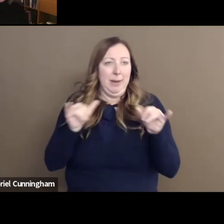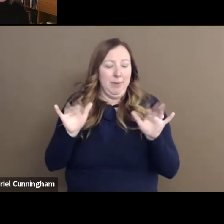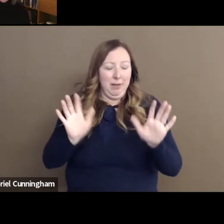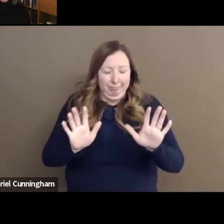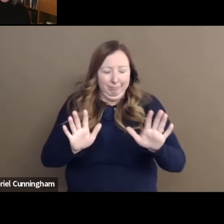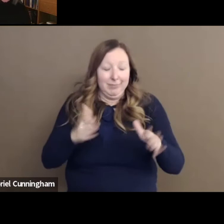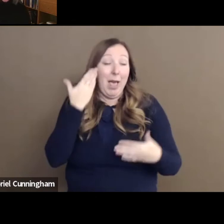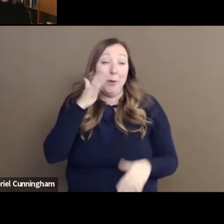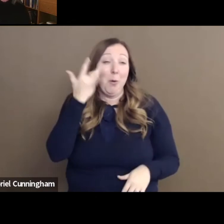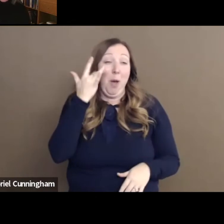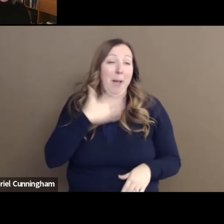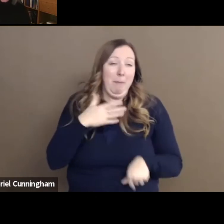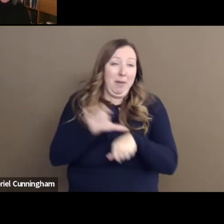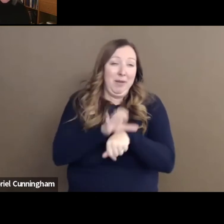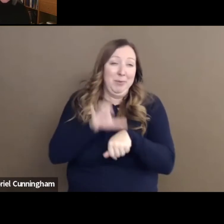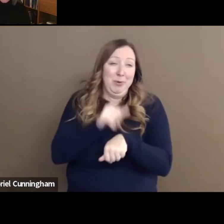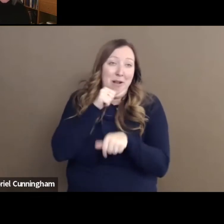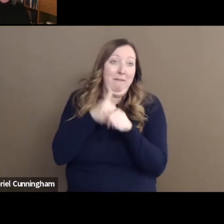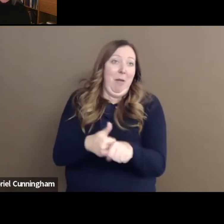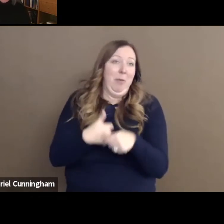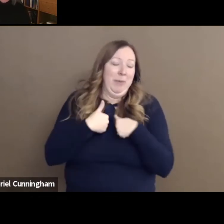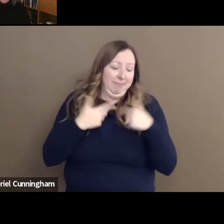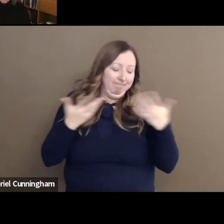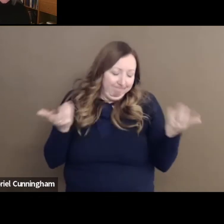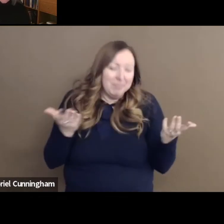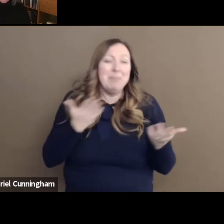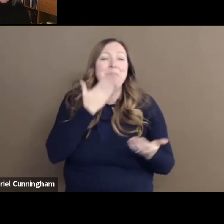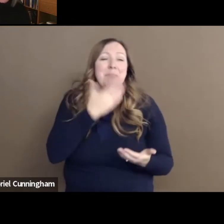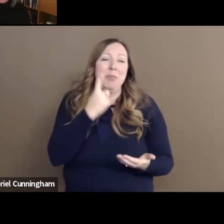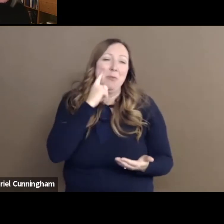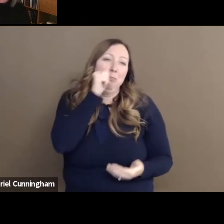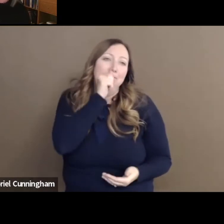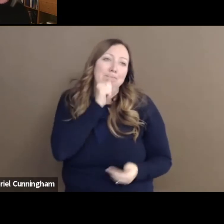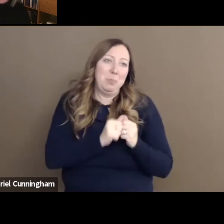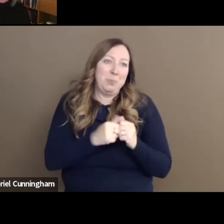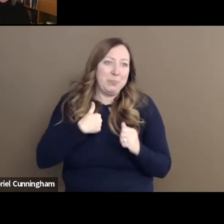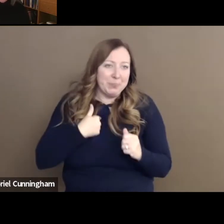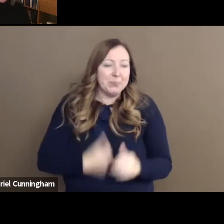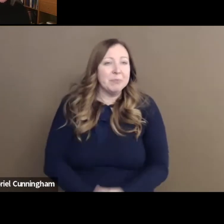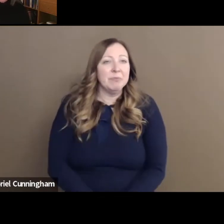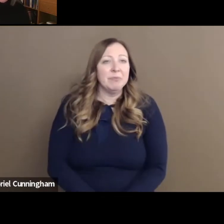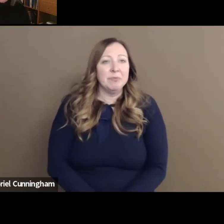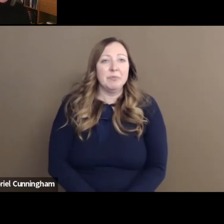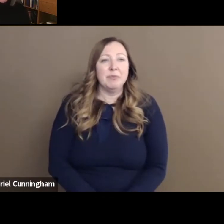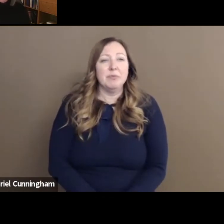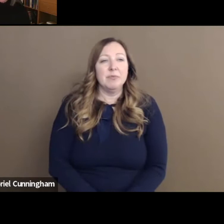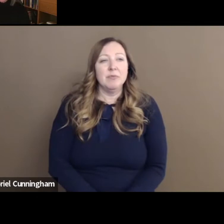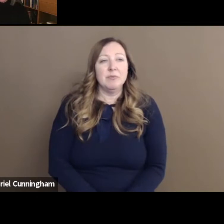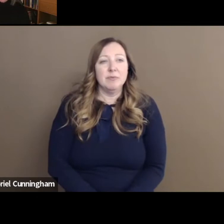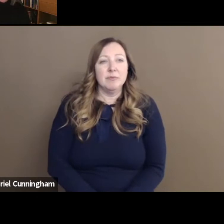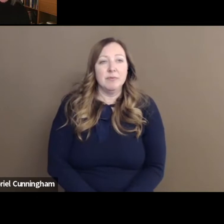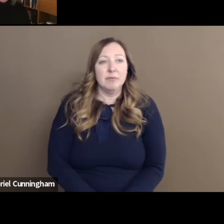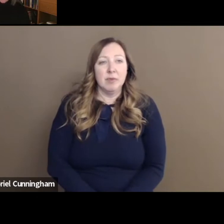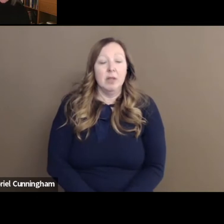so thank you for your patience so here's an example suppose that in